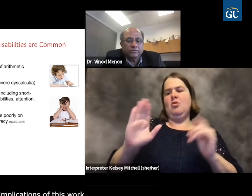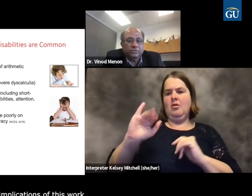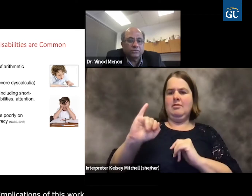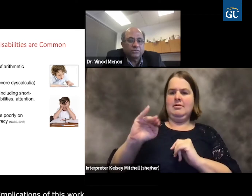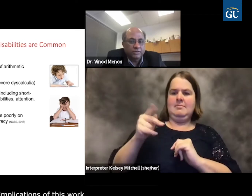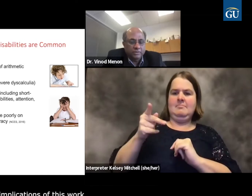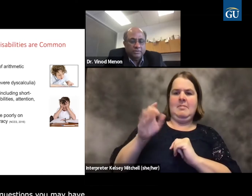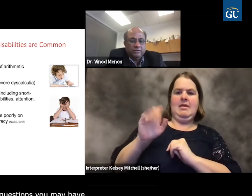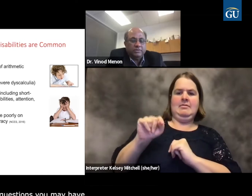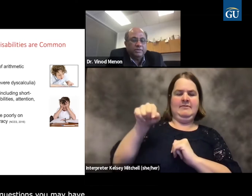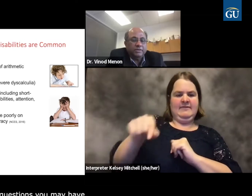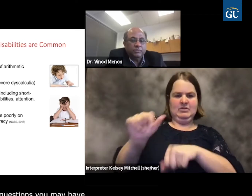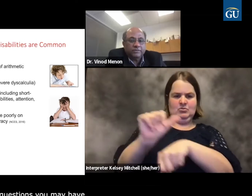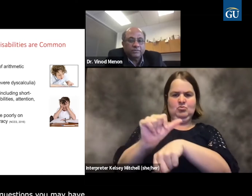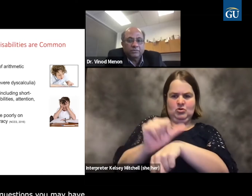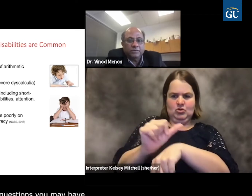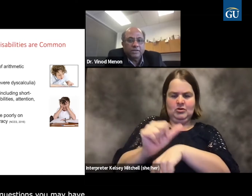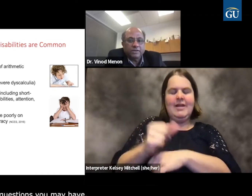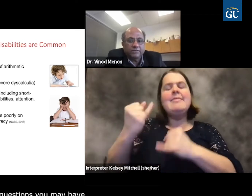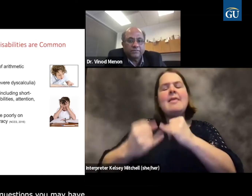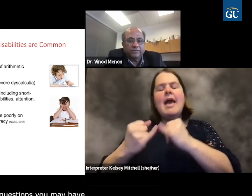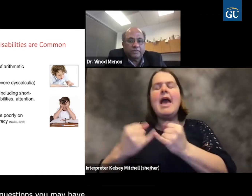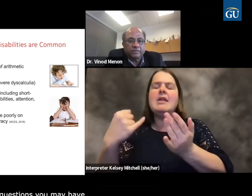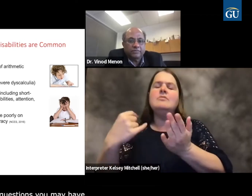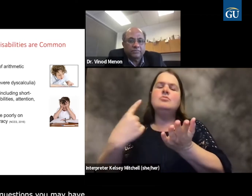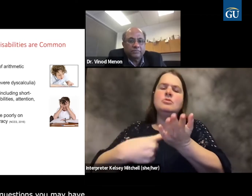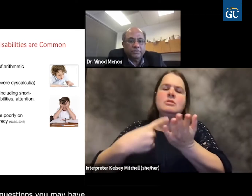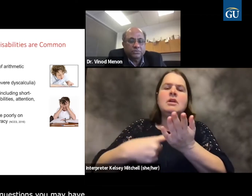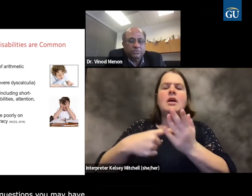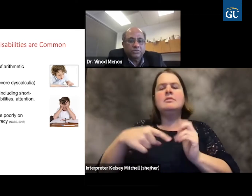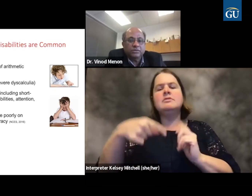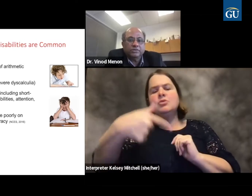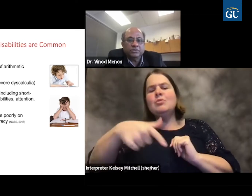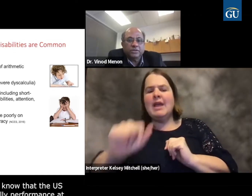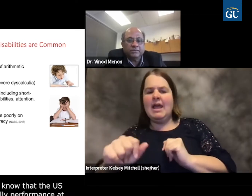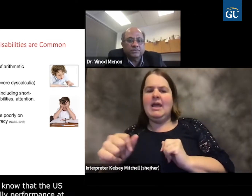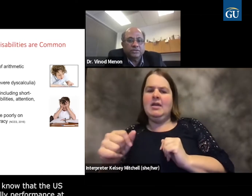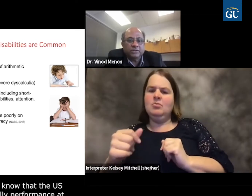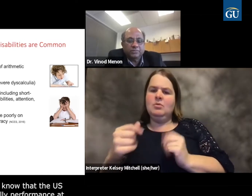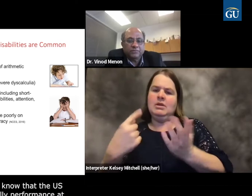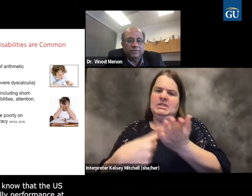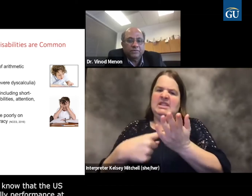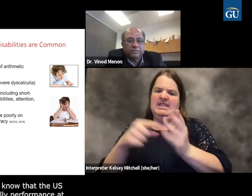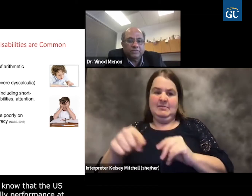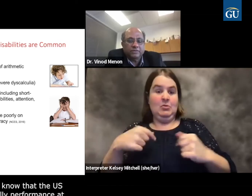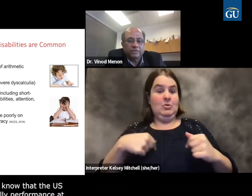of this work and also any questions you may have